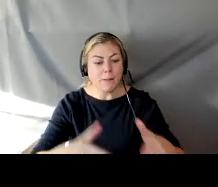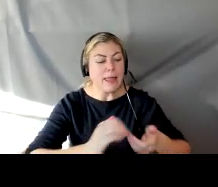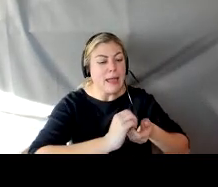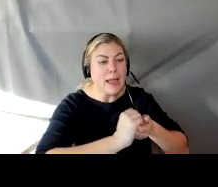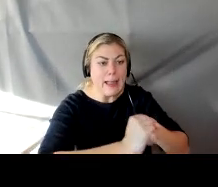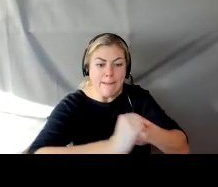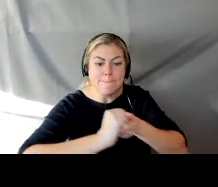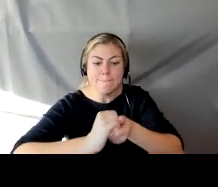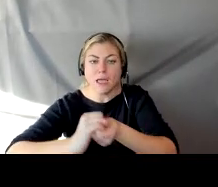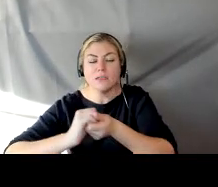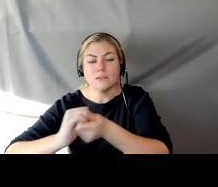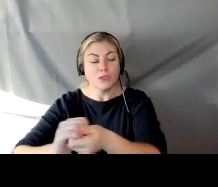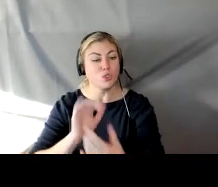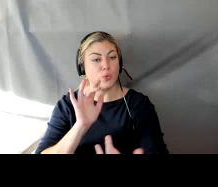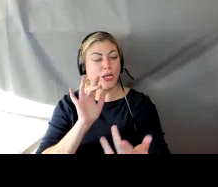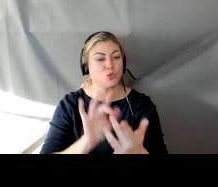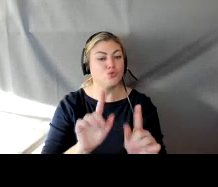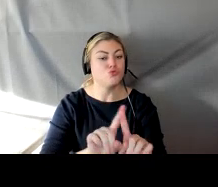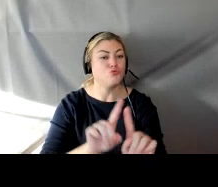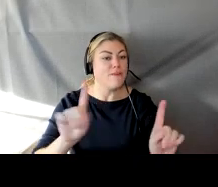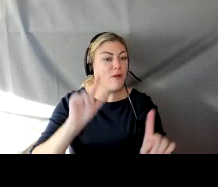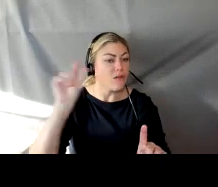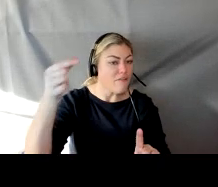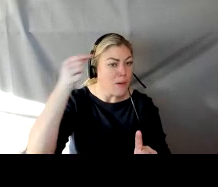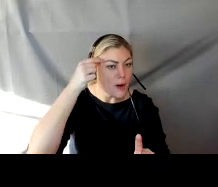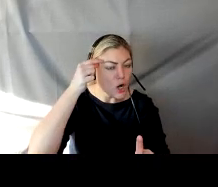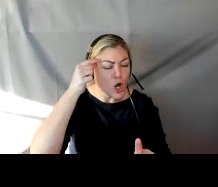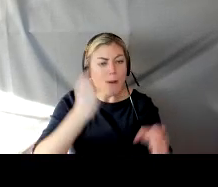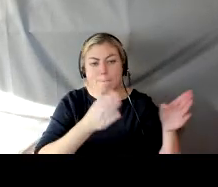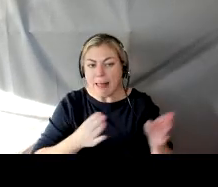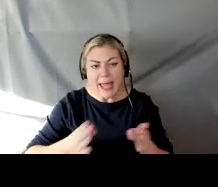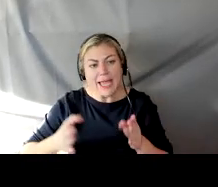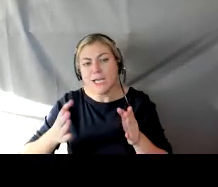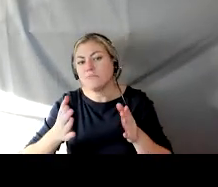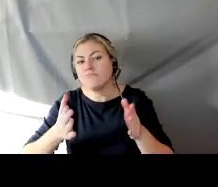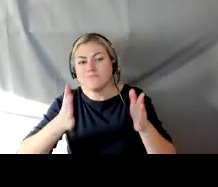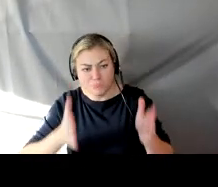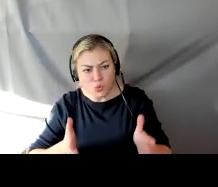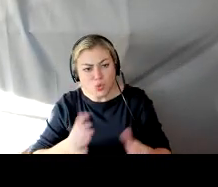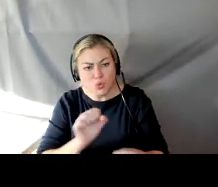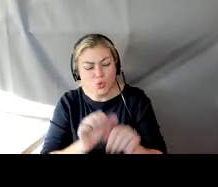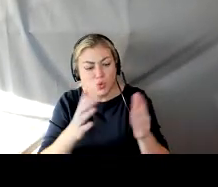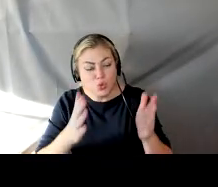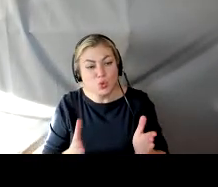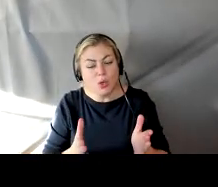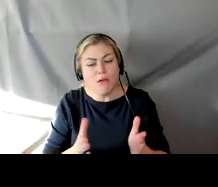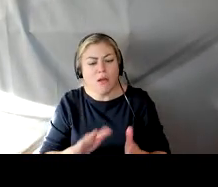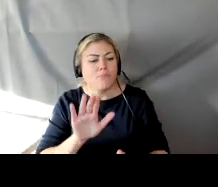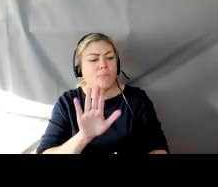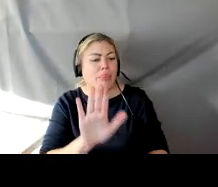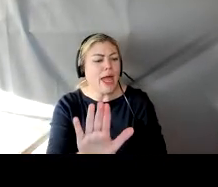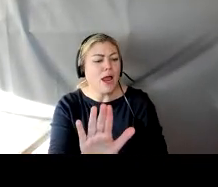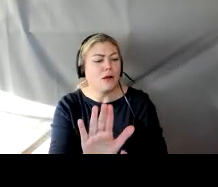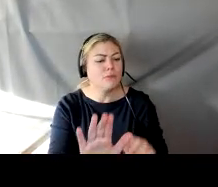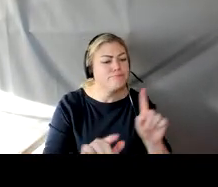there to, to get ideas from them about what they think of, of the resources and stories that might be told here.